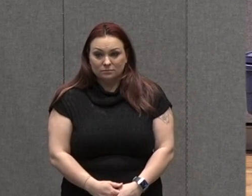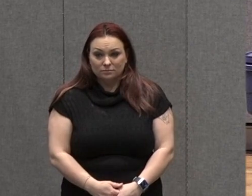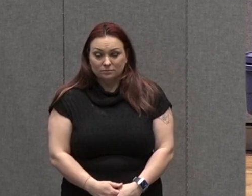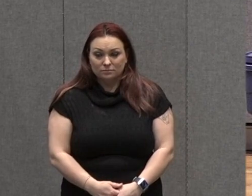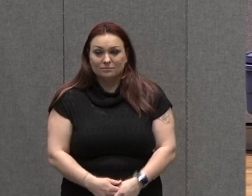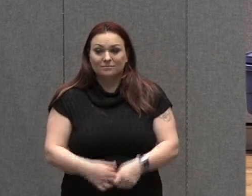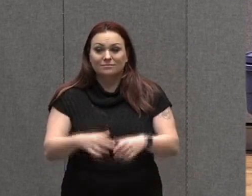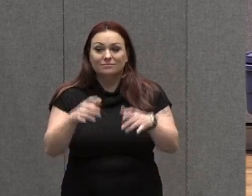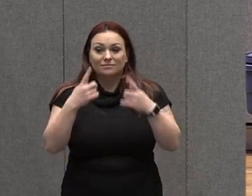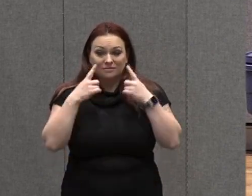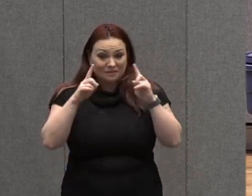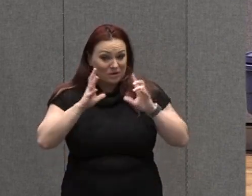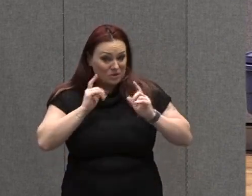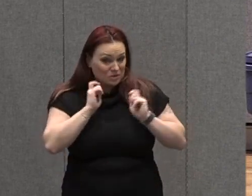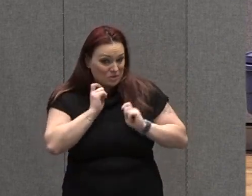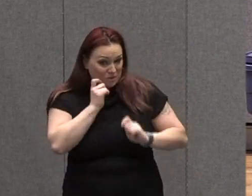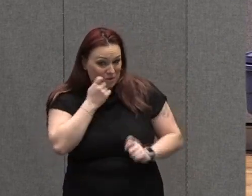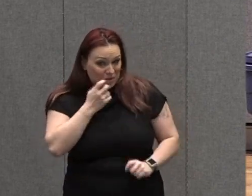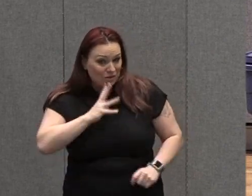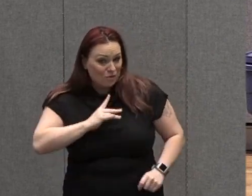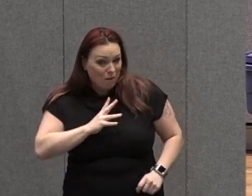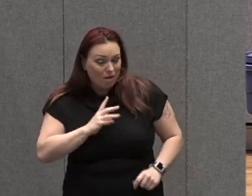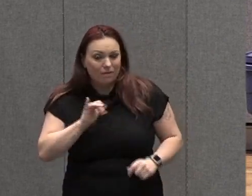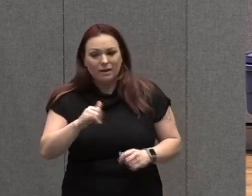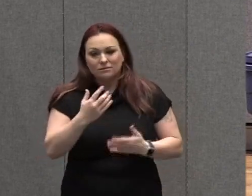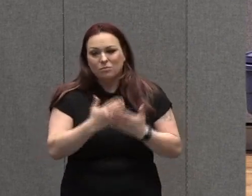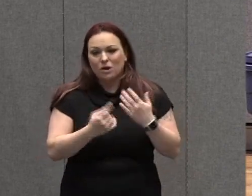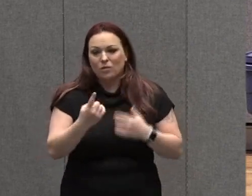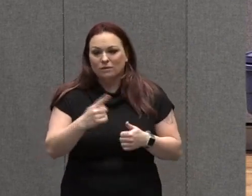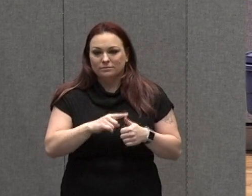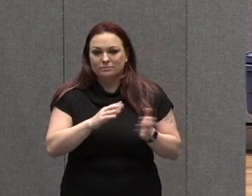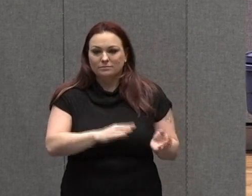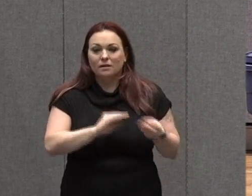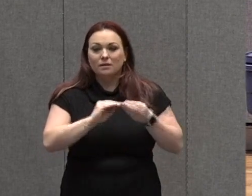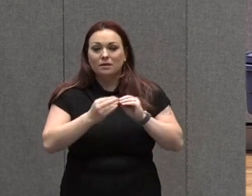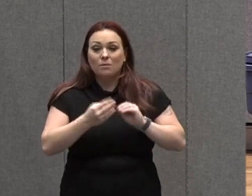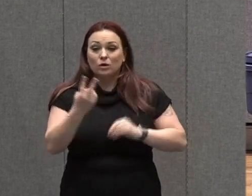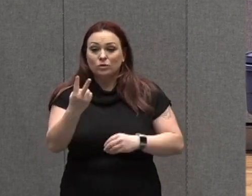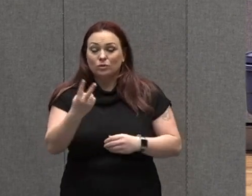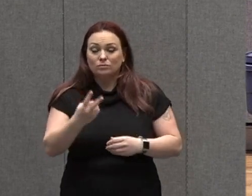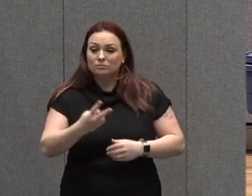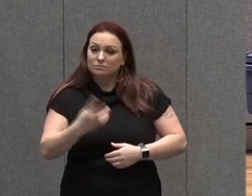Aha, cool. Okay that's just step one. Here's step two. - Muy bien.